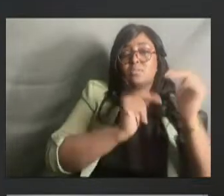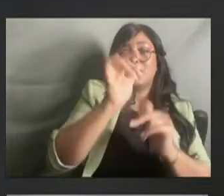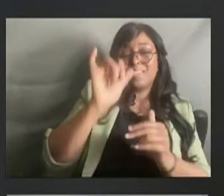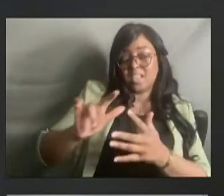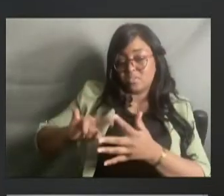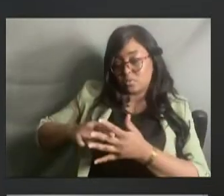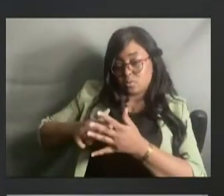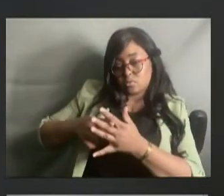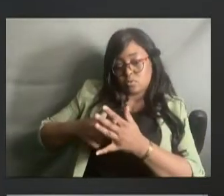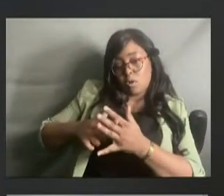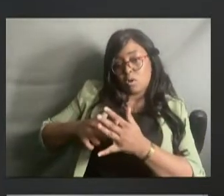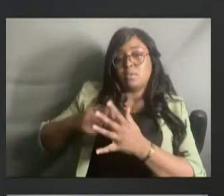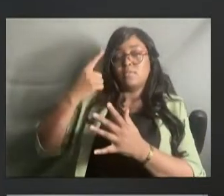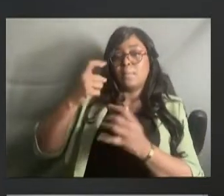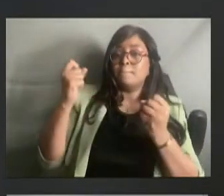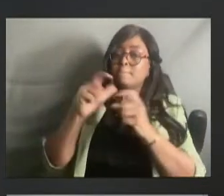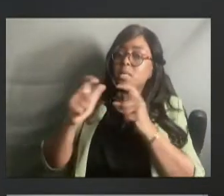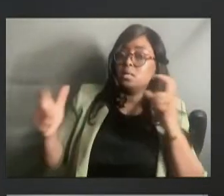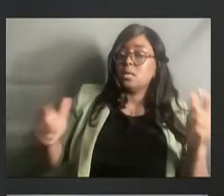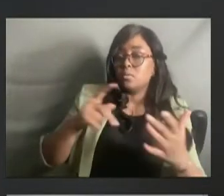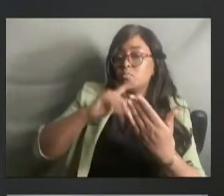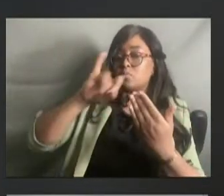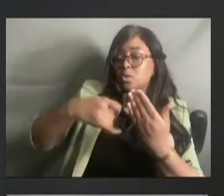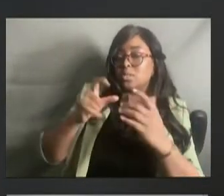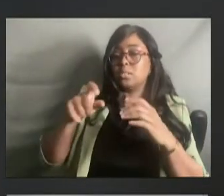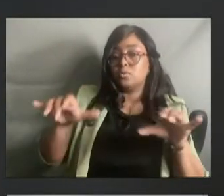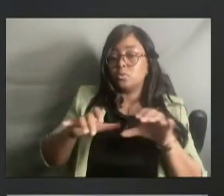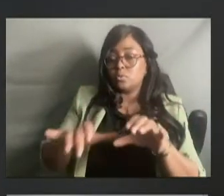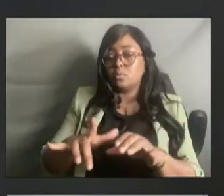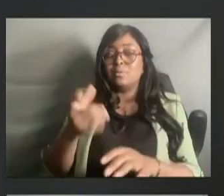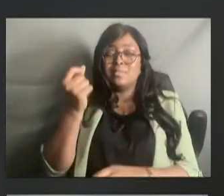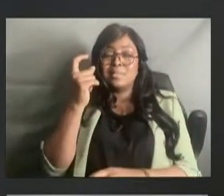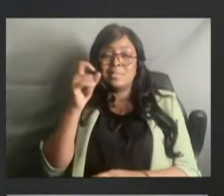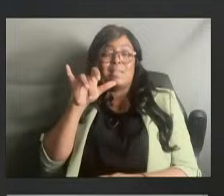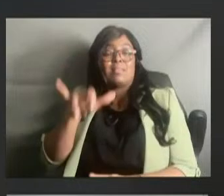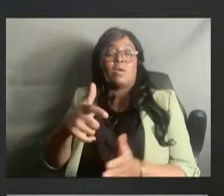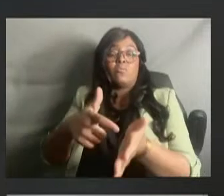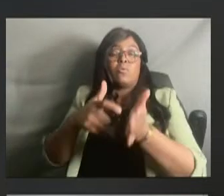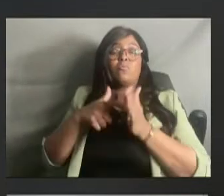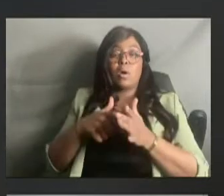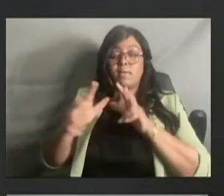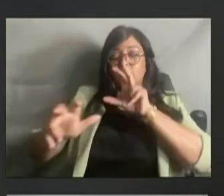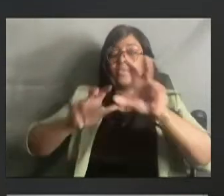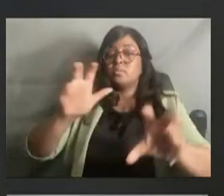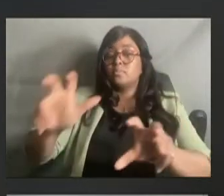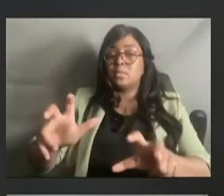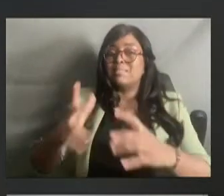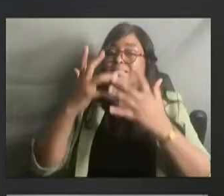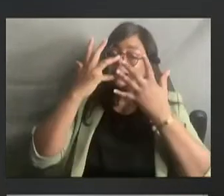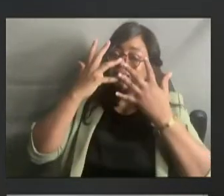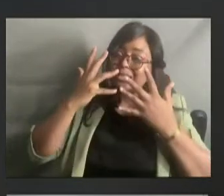all the beginning stages of really, really big things that